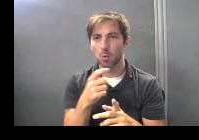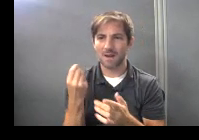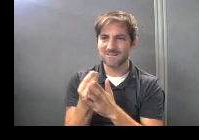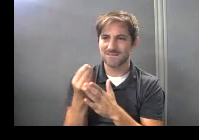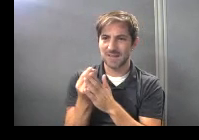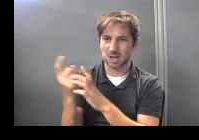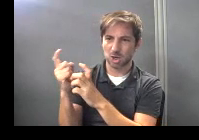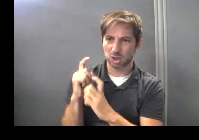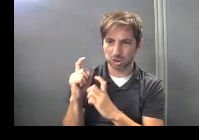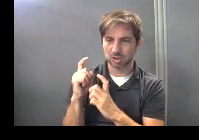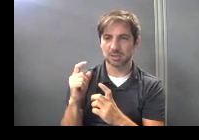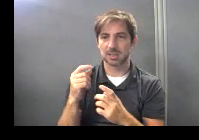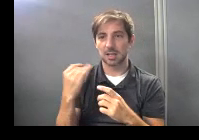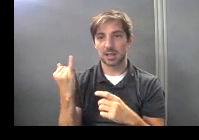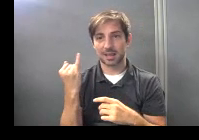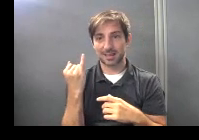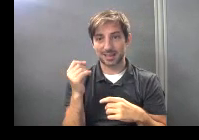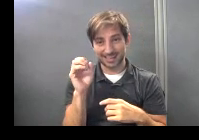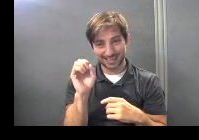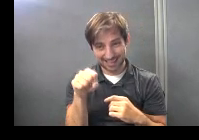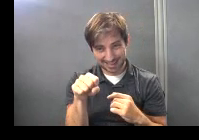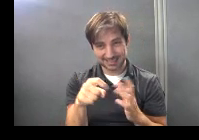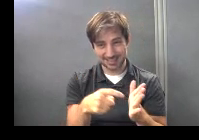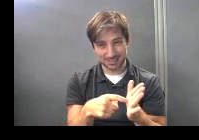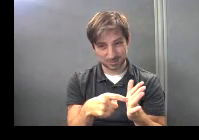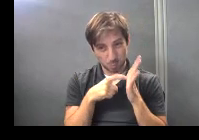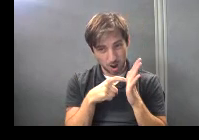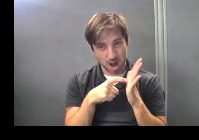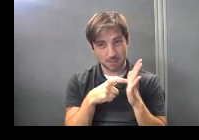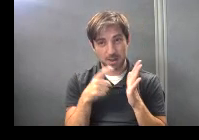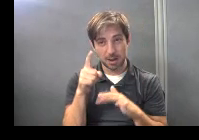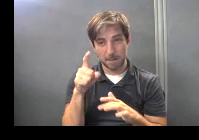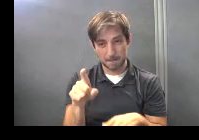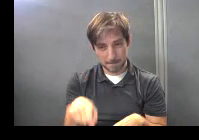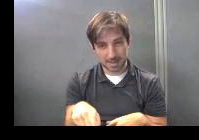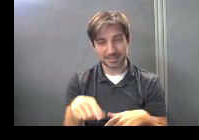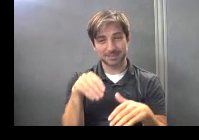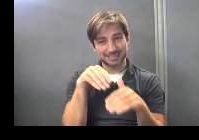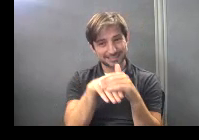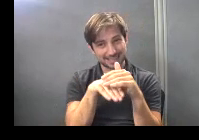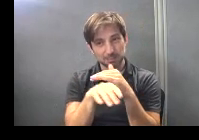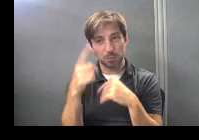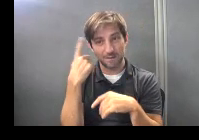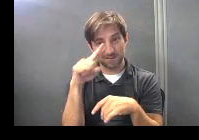EVEN THOUGH IT'S A REQUIREMENT THAT YOU HAVE TO BE ACCESSIBLE TO GET FUNDING, IT'S REALLY